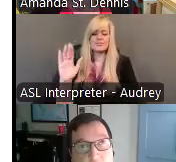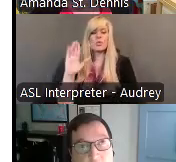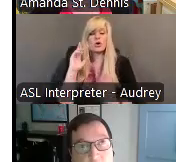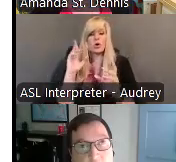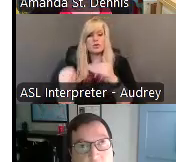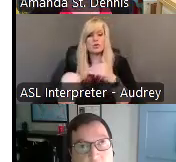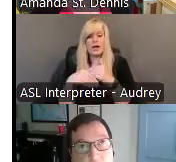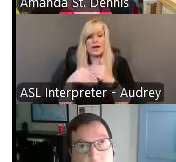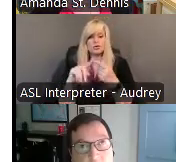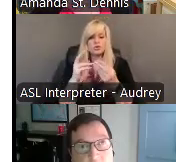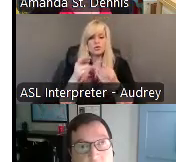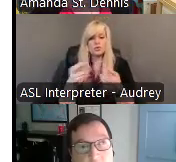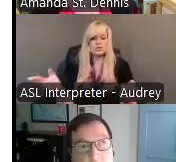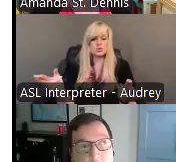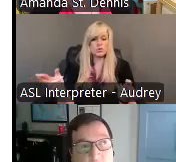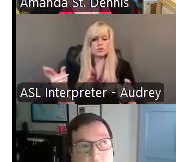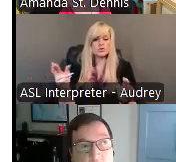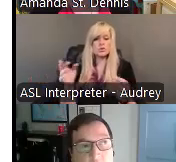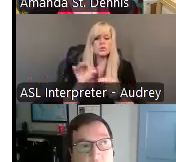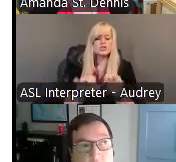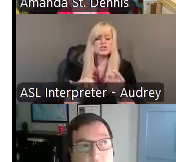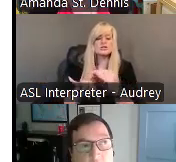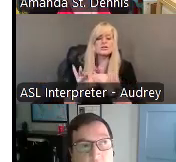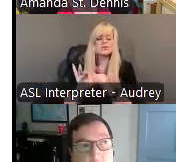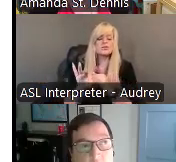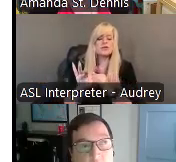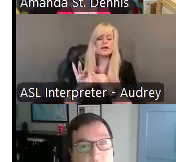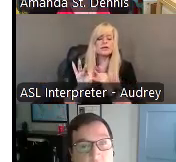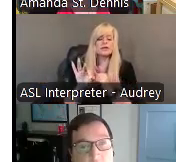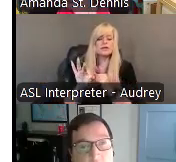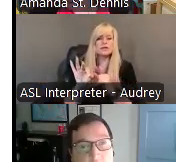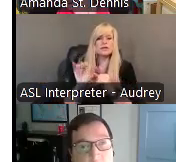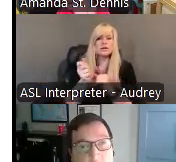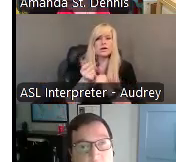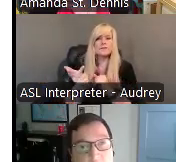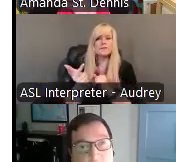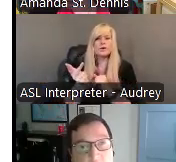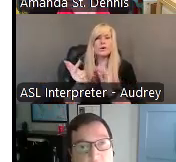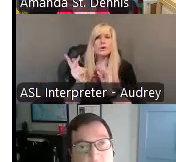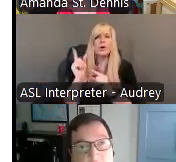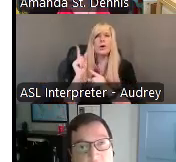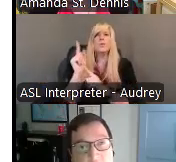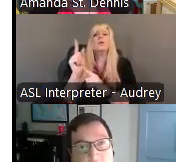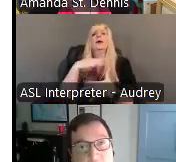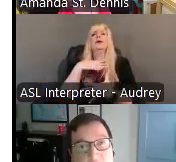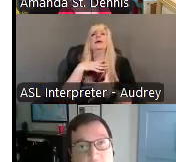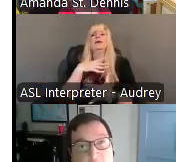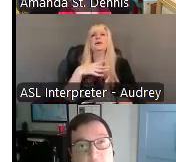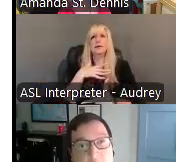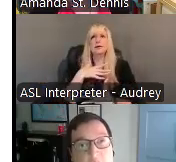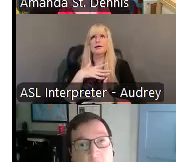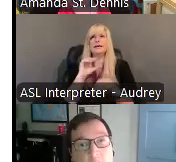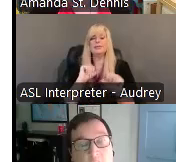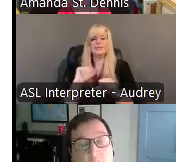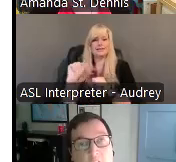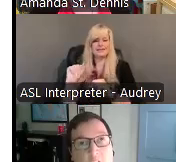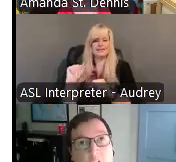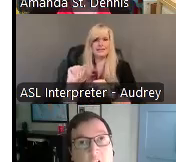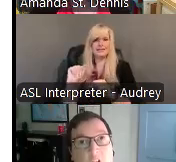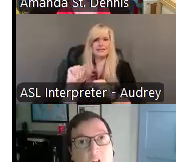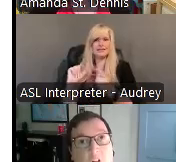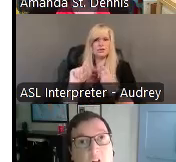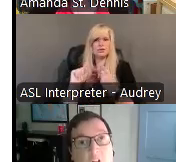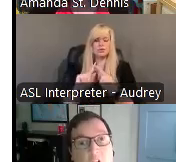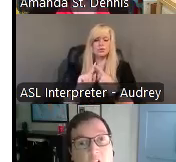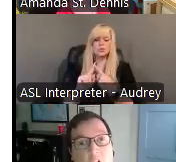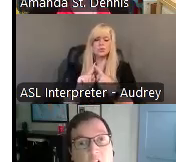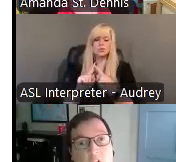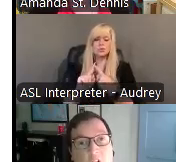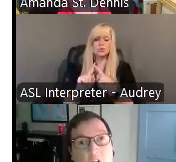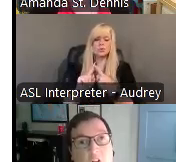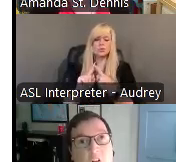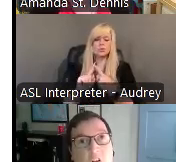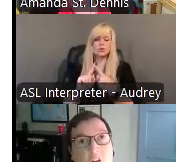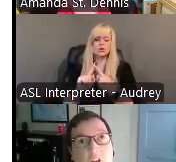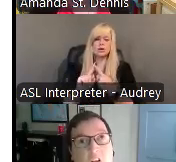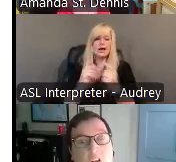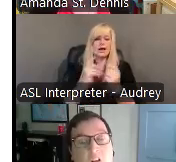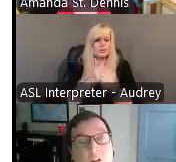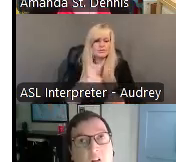We just need to find a few moments of fresh air and ability to update them, because as we may have